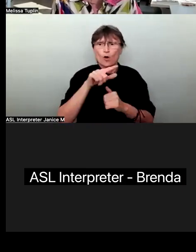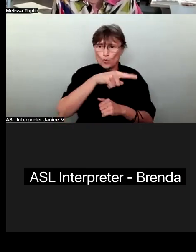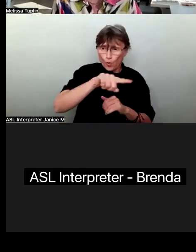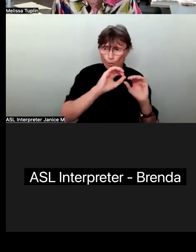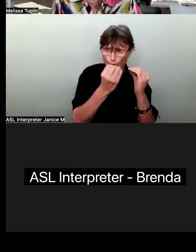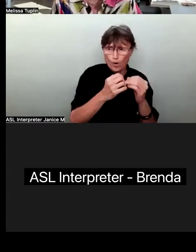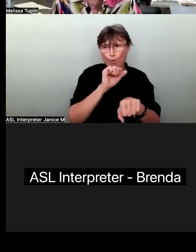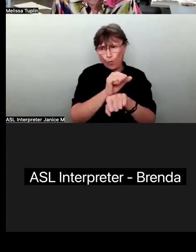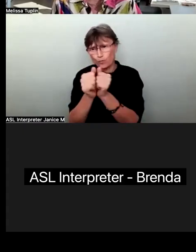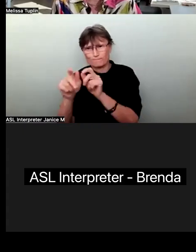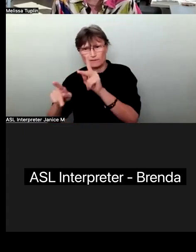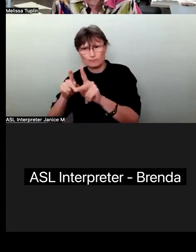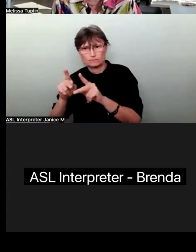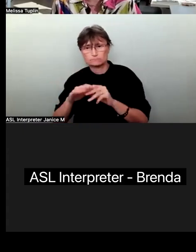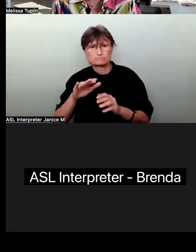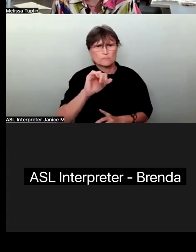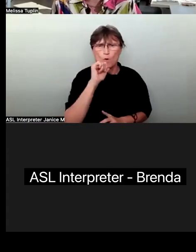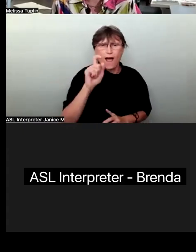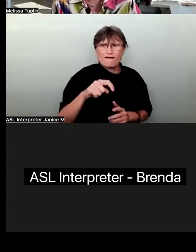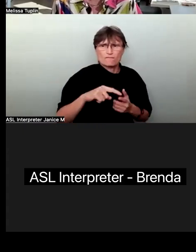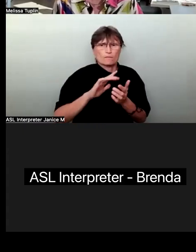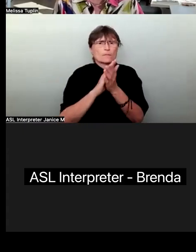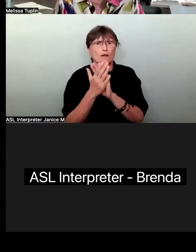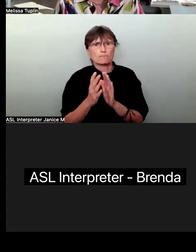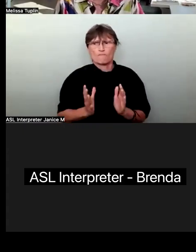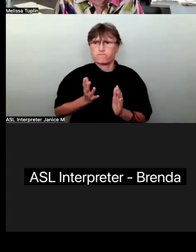These don't need to be formal parts of your board manual. These could